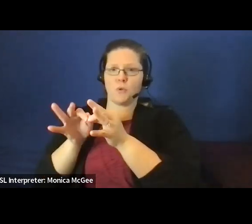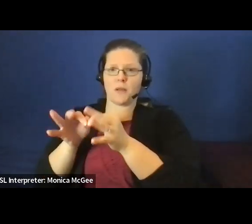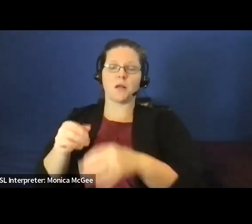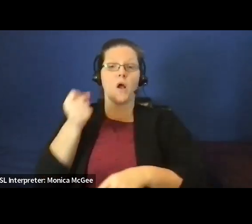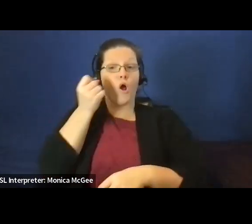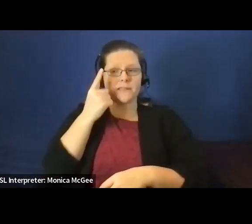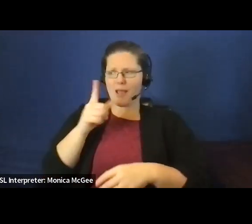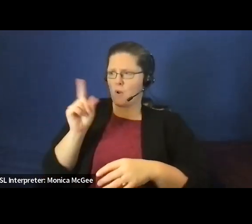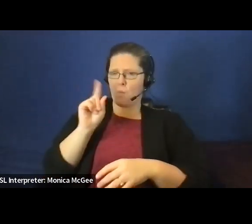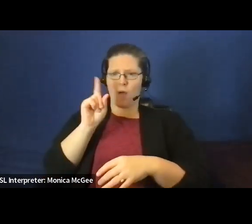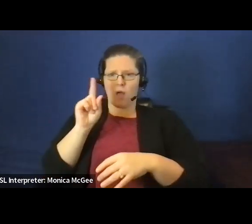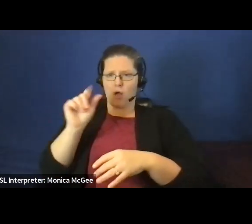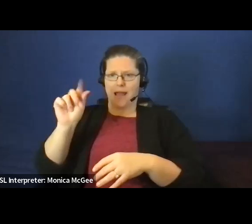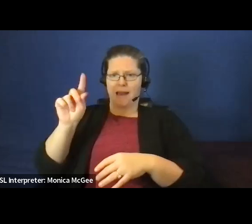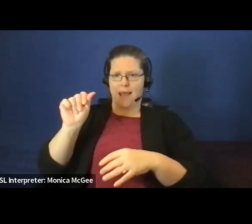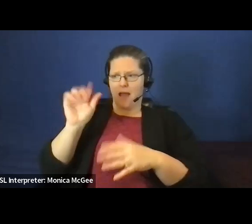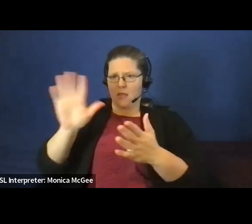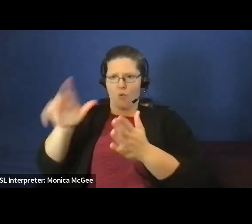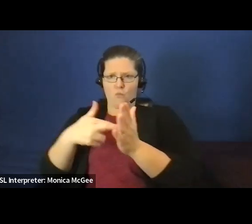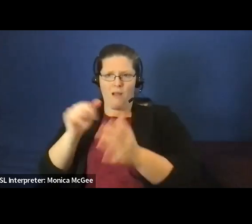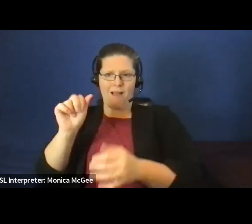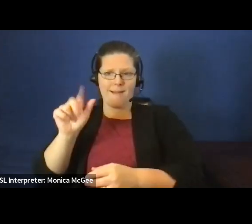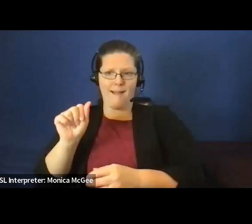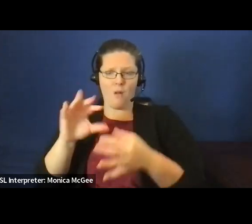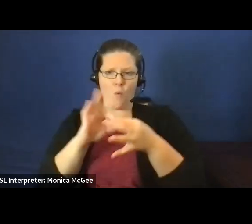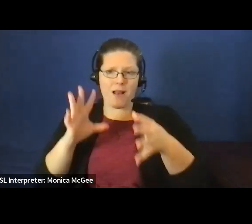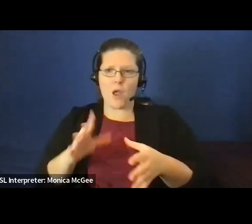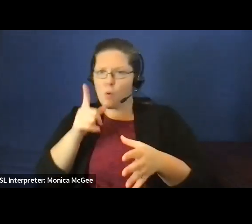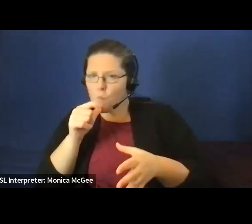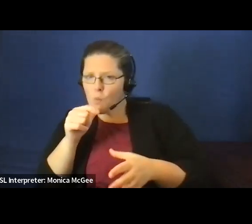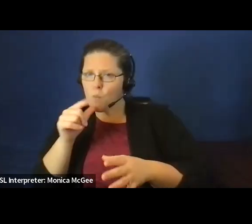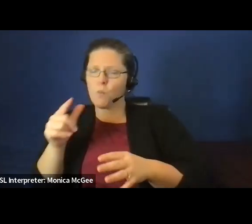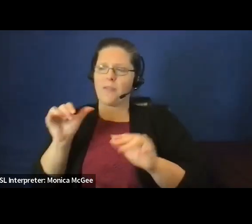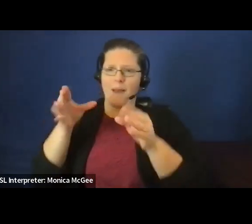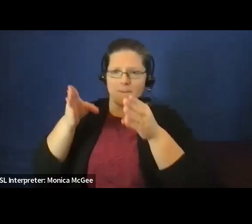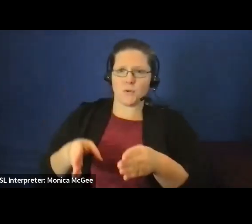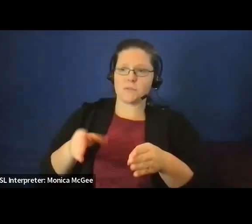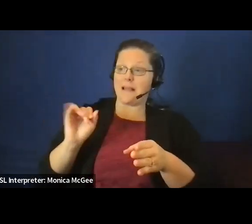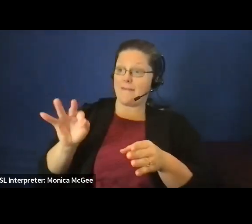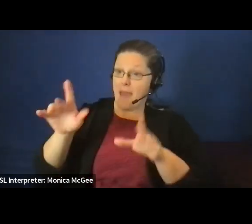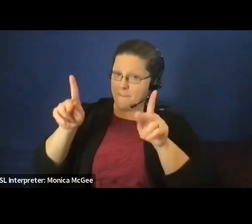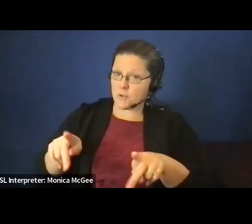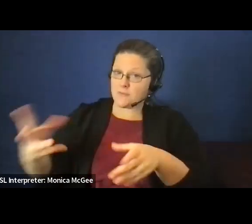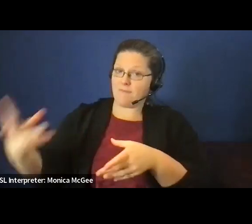for possibly interpreter services or at least connecting them with that,